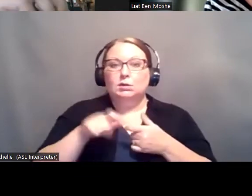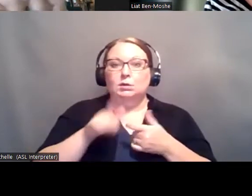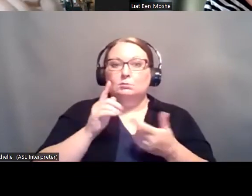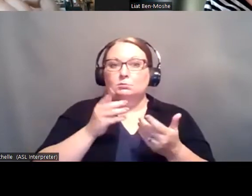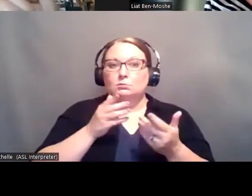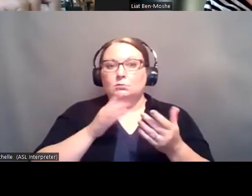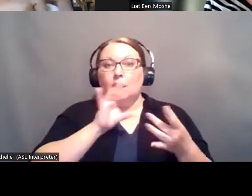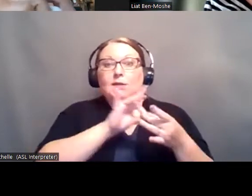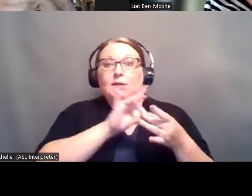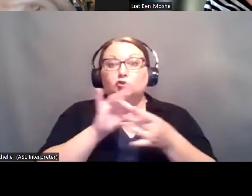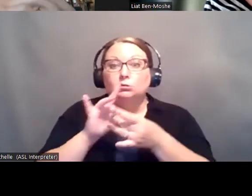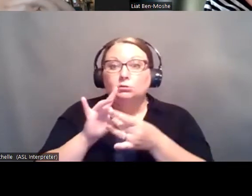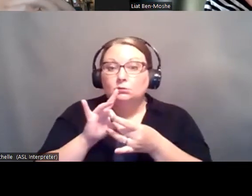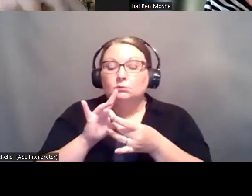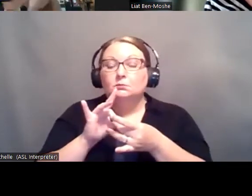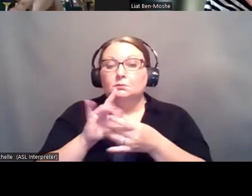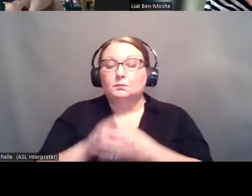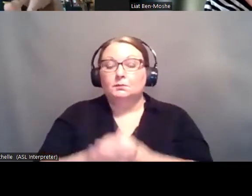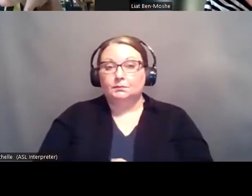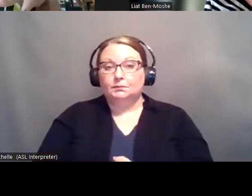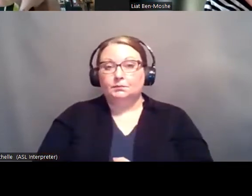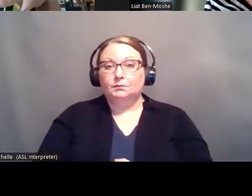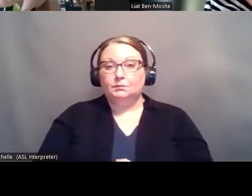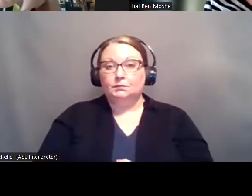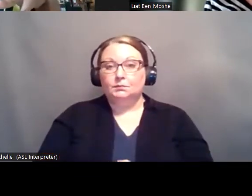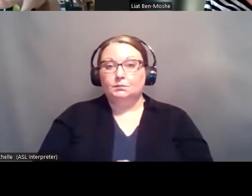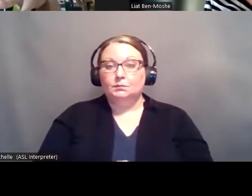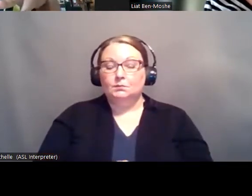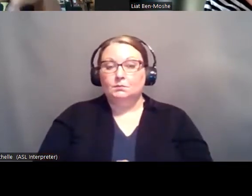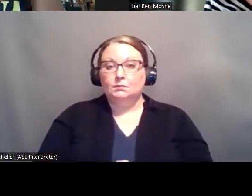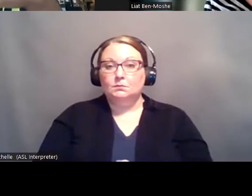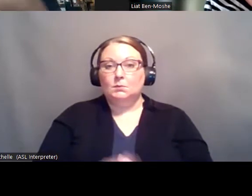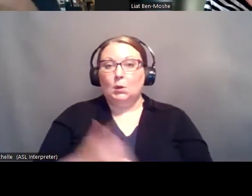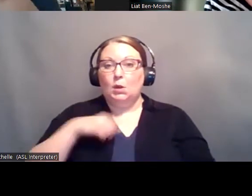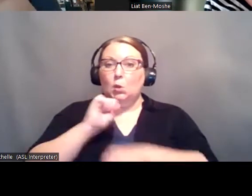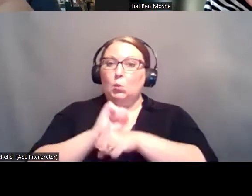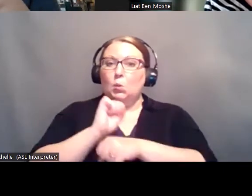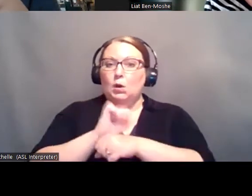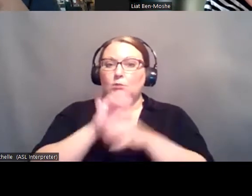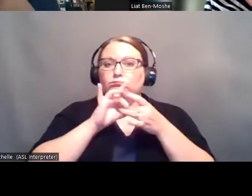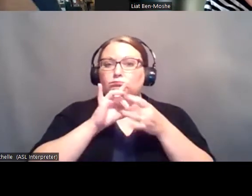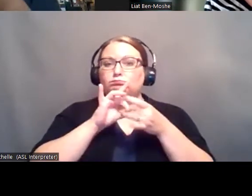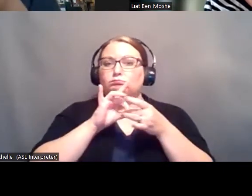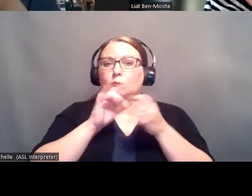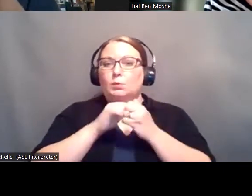and we've worked closely with our Disability Resource Center